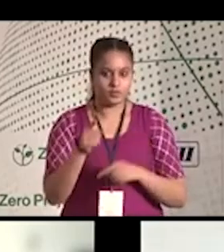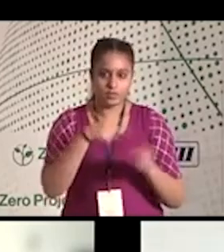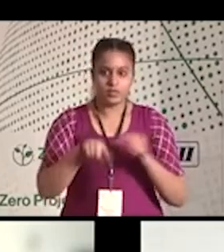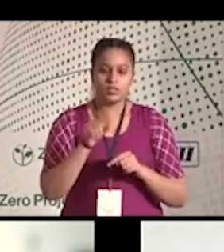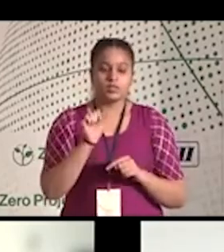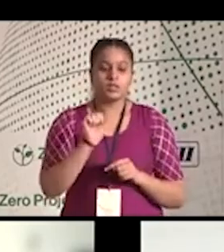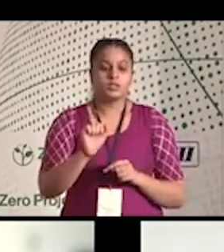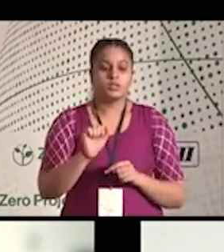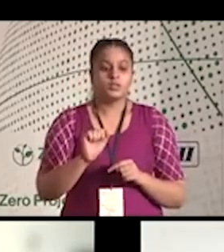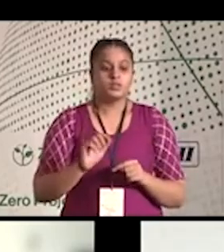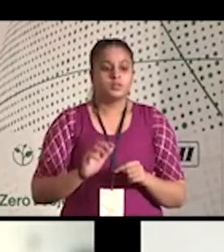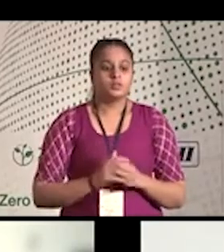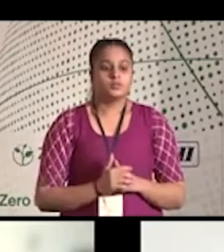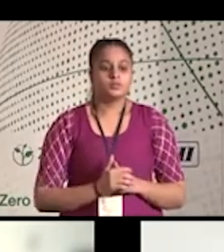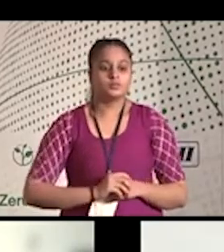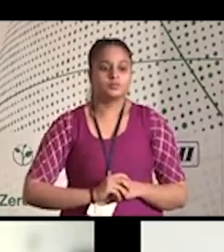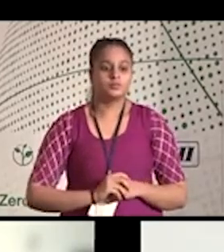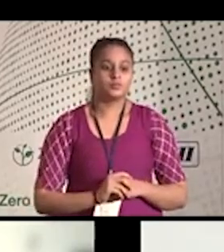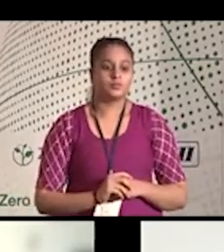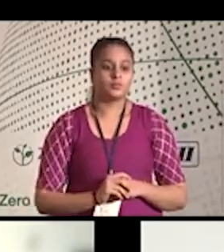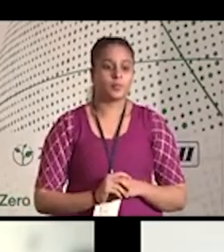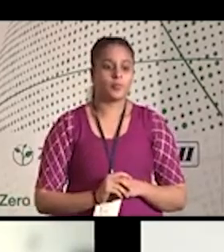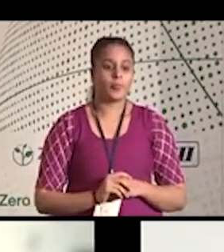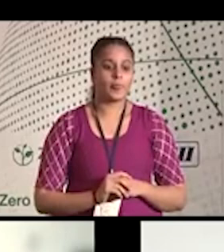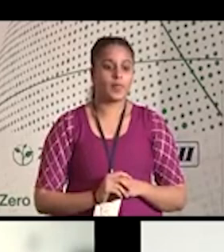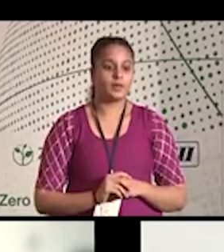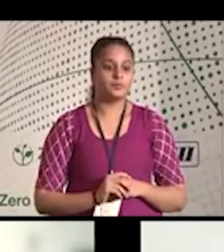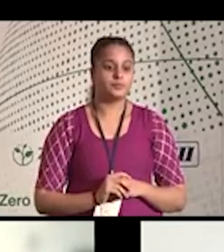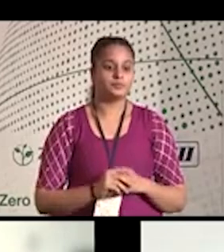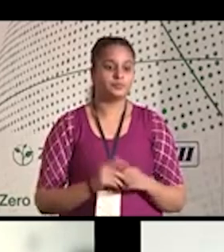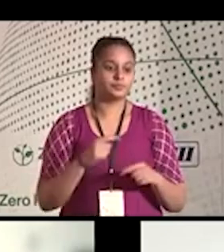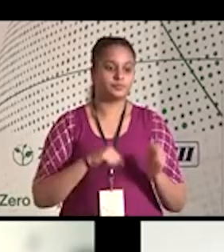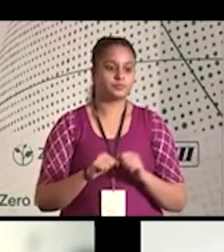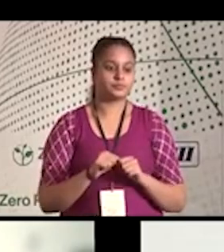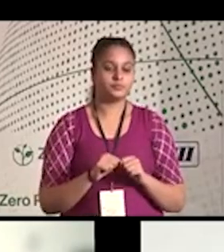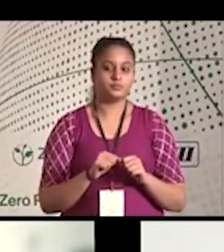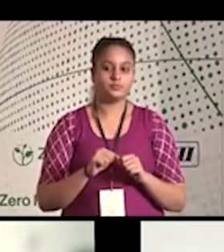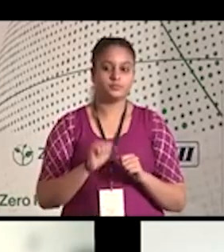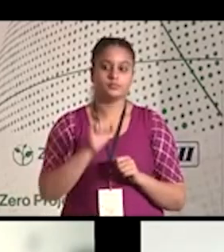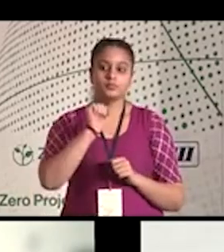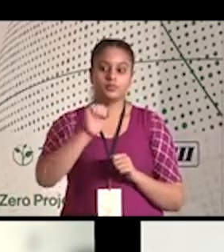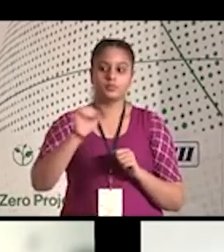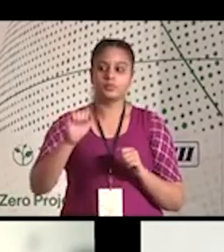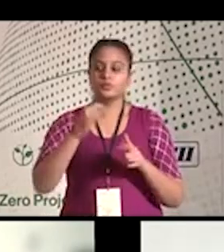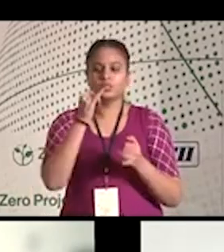say to me one time, Oh, of course we hire people with disabilities. And I said, When was the last time you hired somebody?